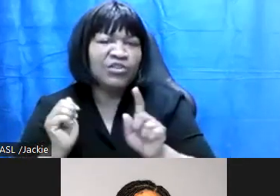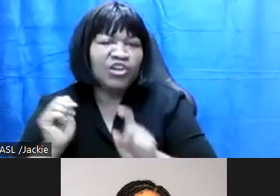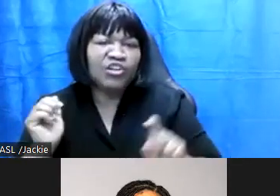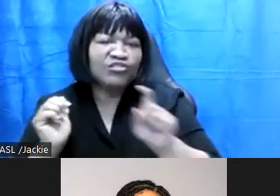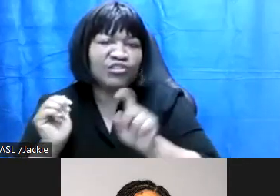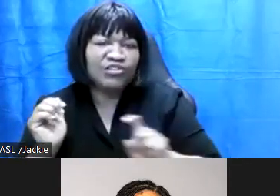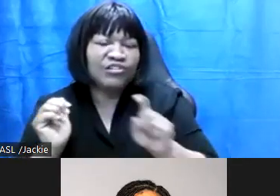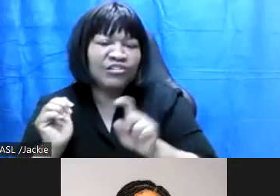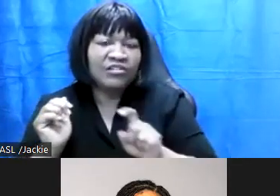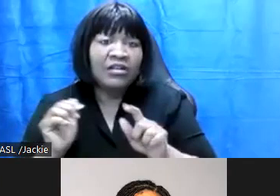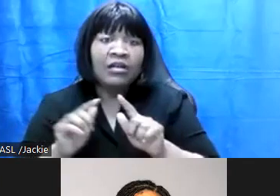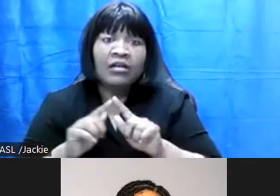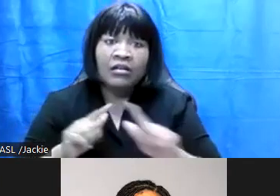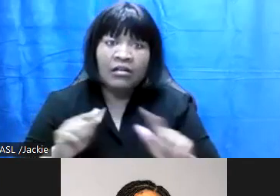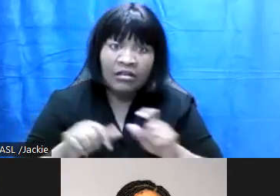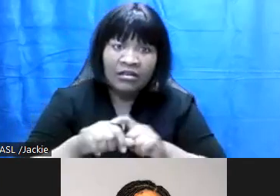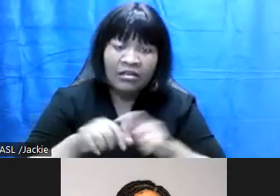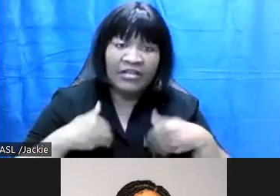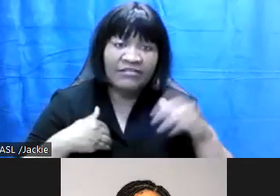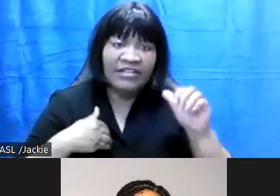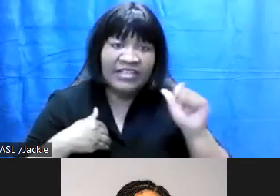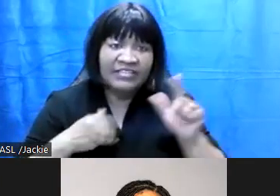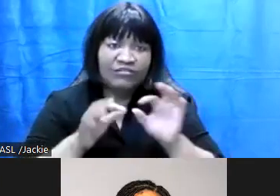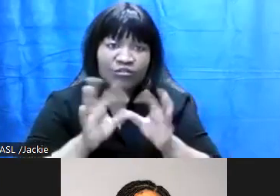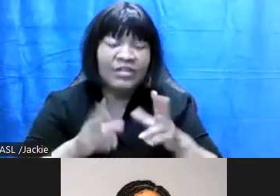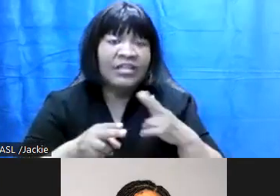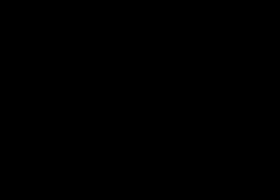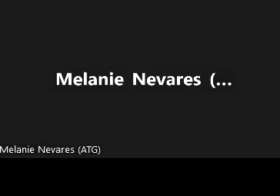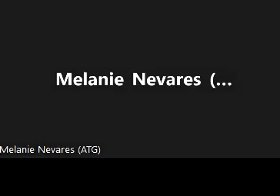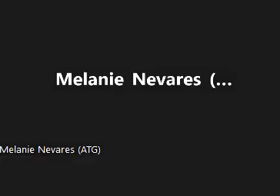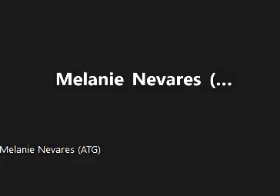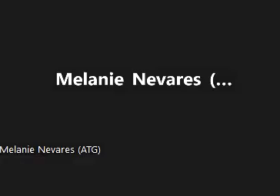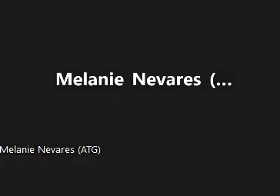We also have ASL, the name of our ASL interpreters are Jackie and Jai.